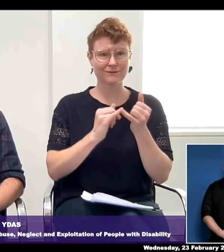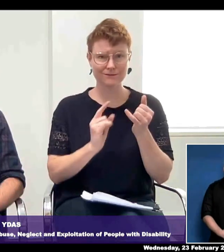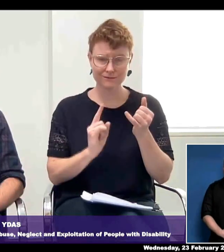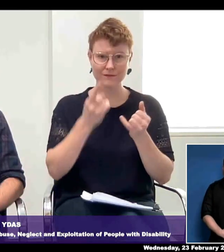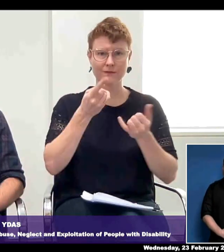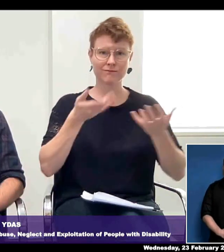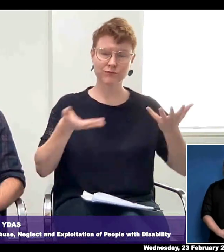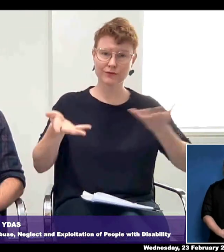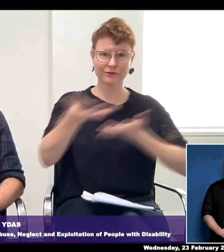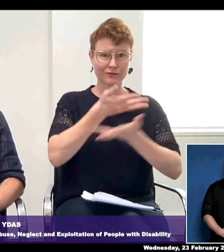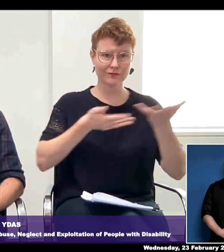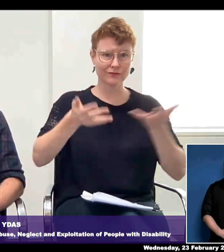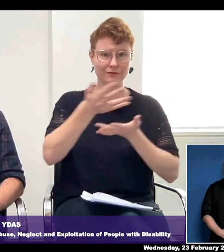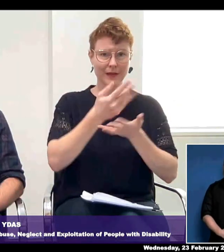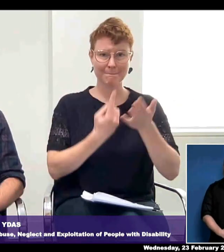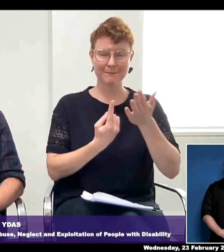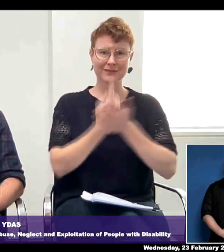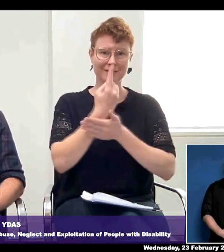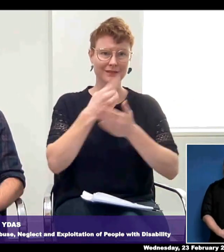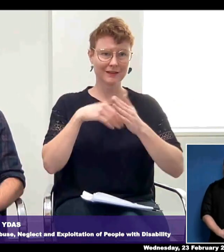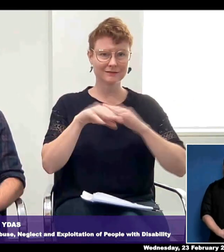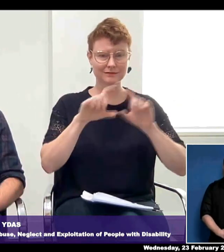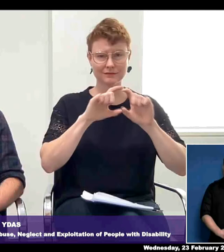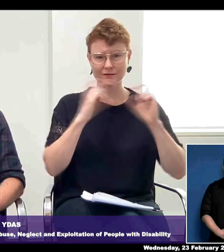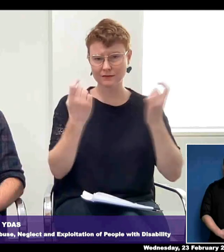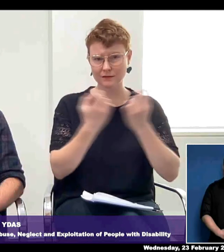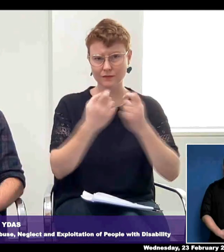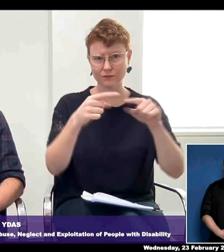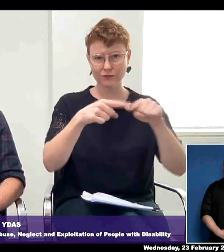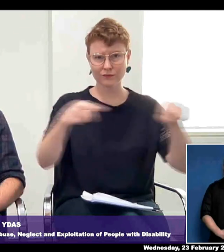In the early years of school, it's important that these conversations are happening within